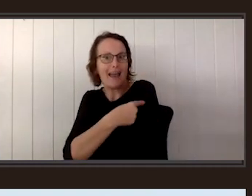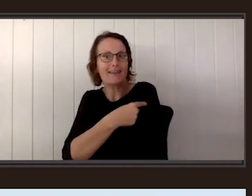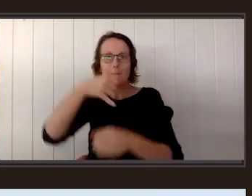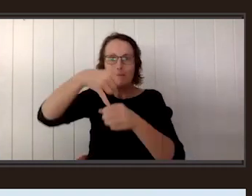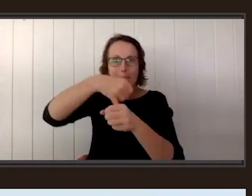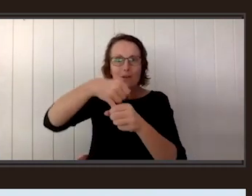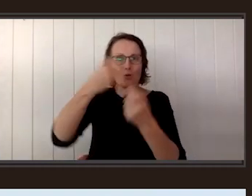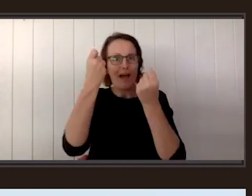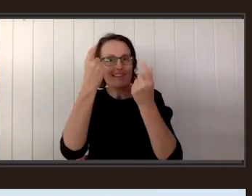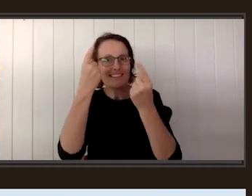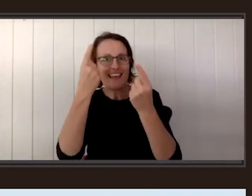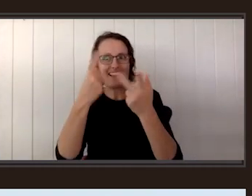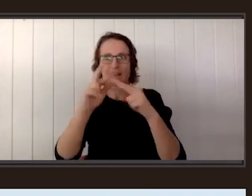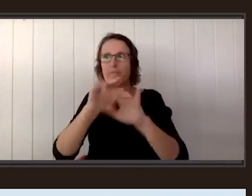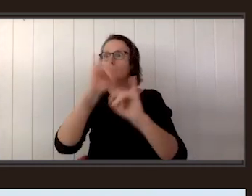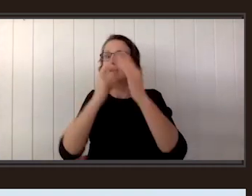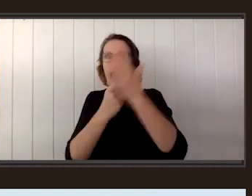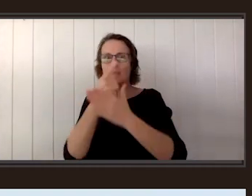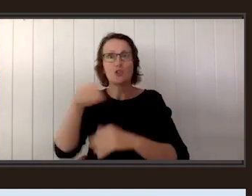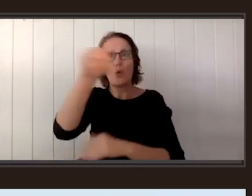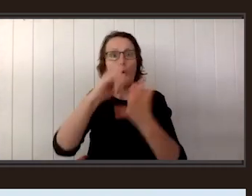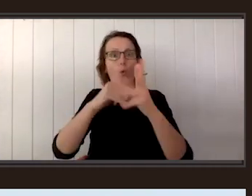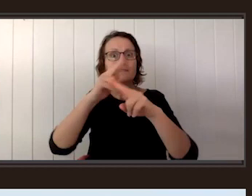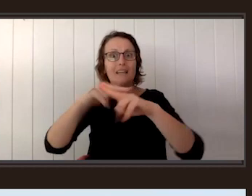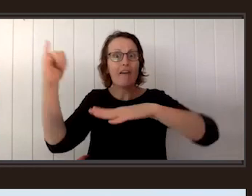how to respond in a time of crisis. So can we use some of those people?